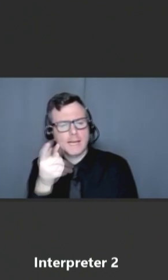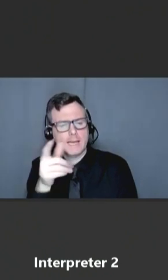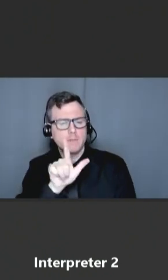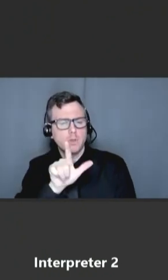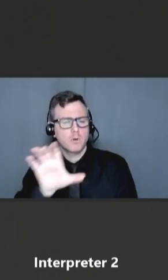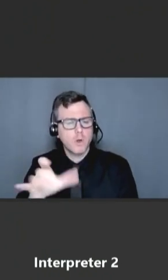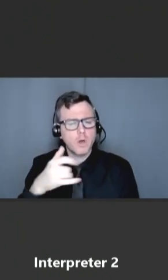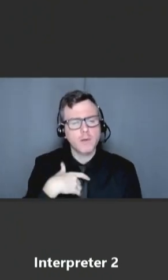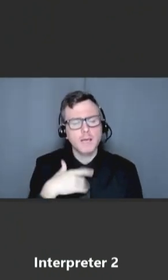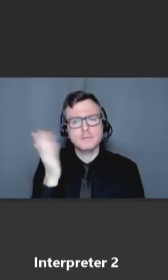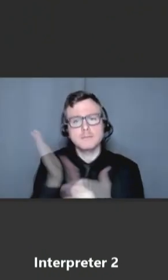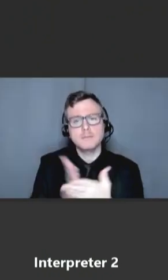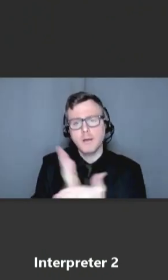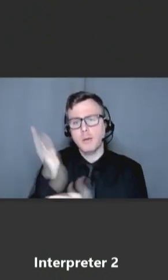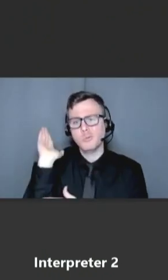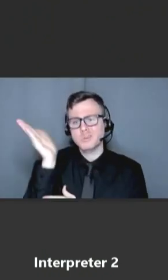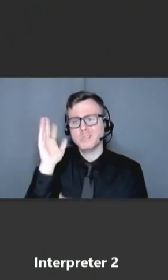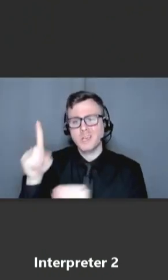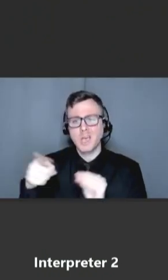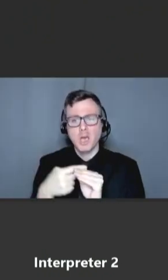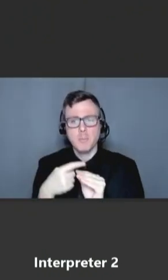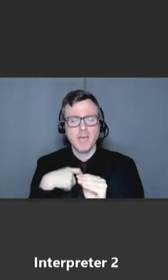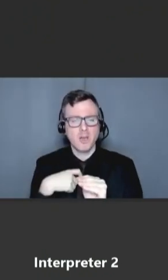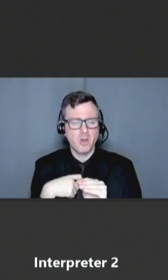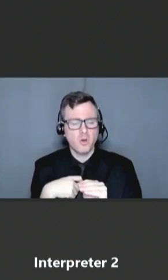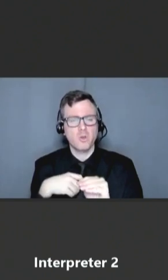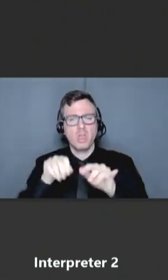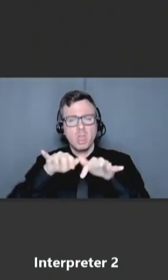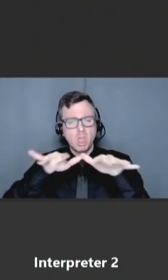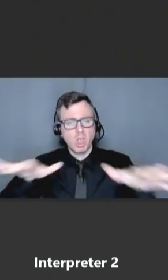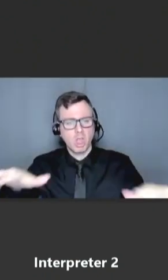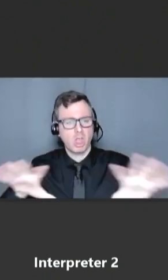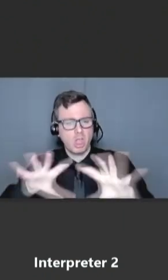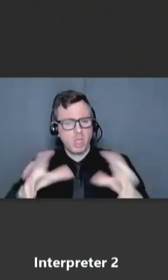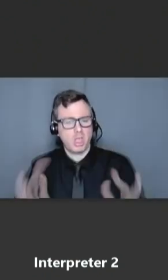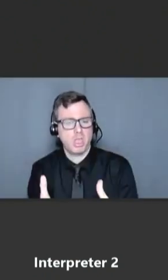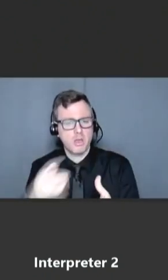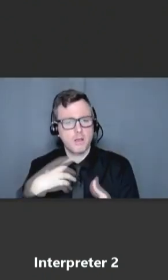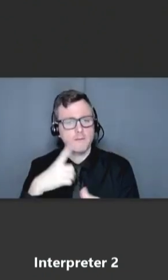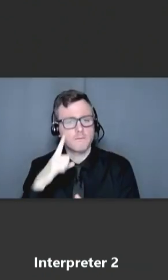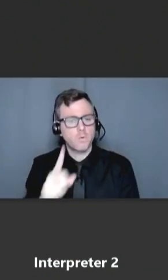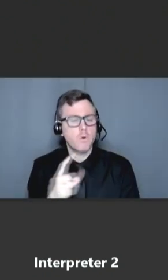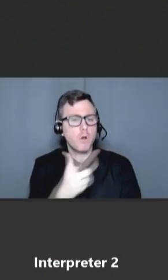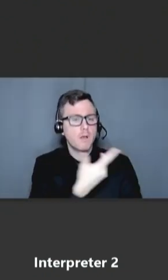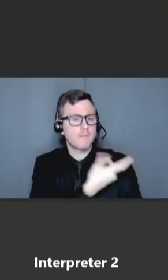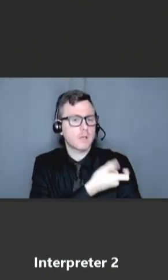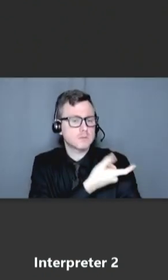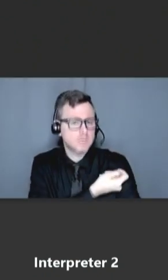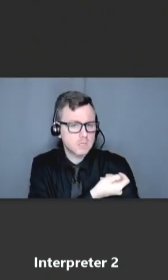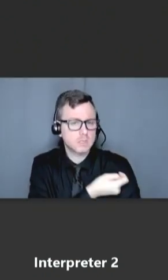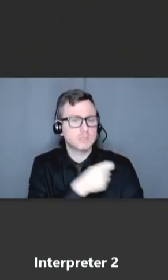some insight into the epidemiology and potential for vaccines to reduce the impacts of long COVID,